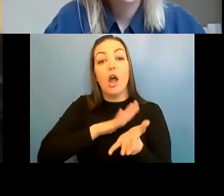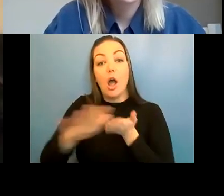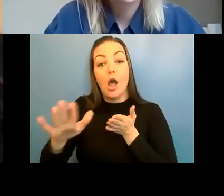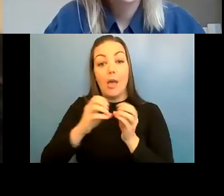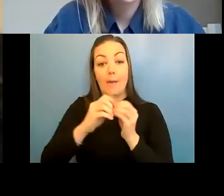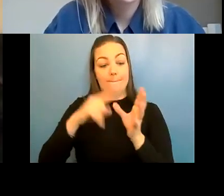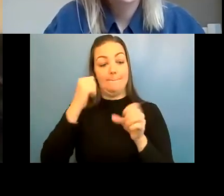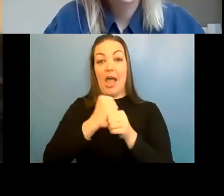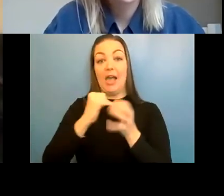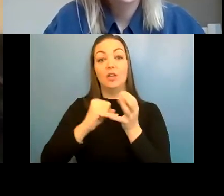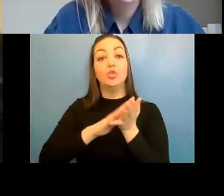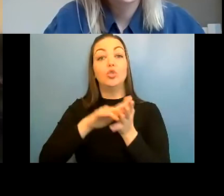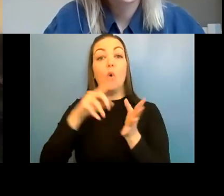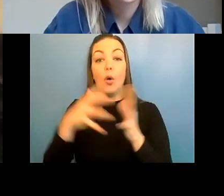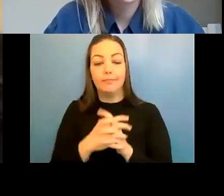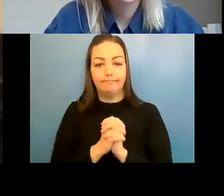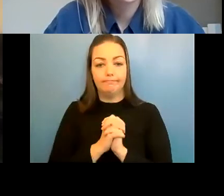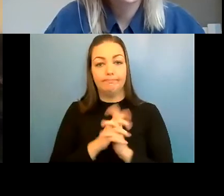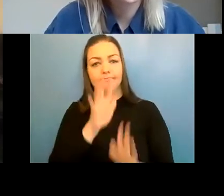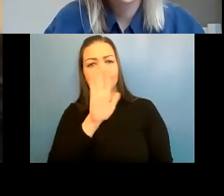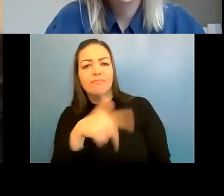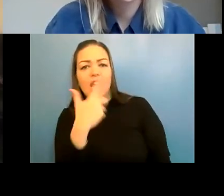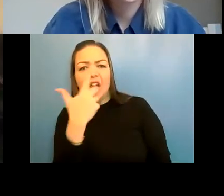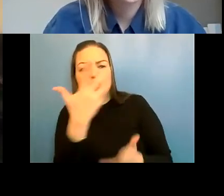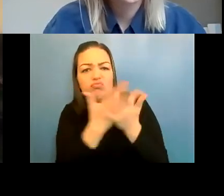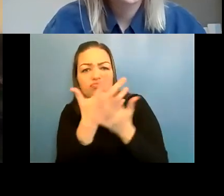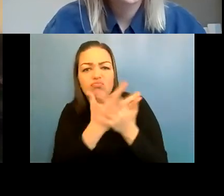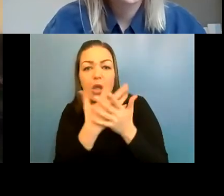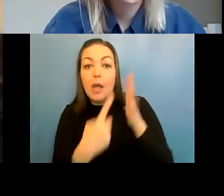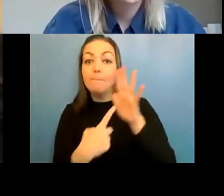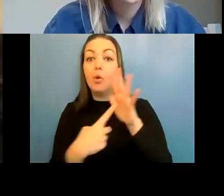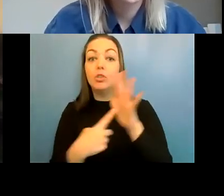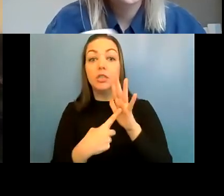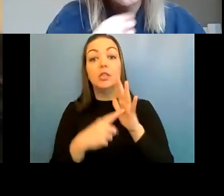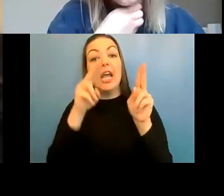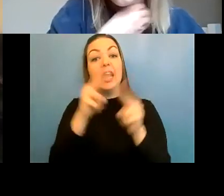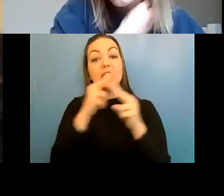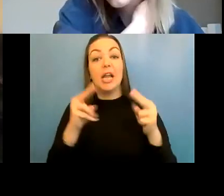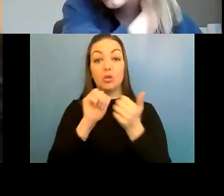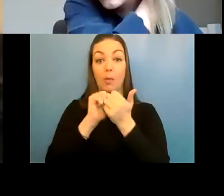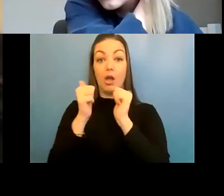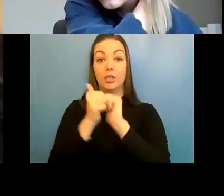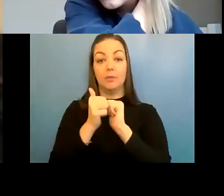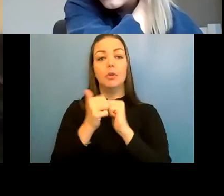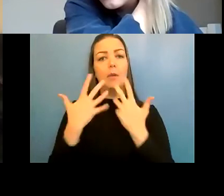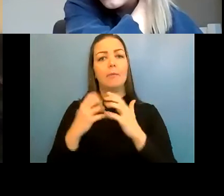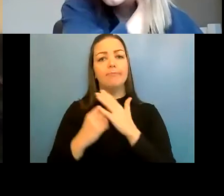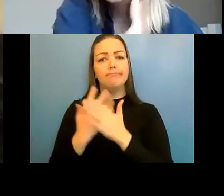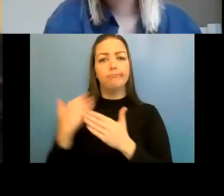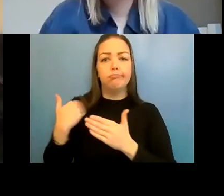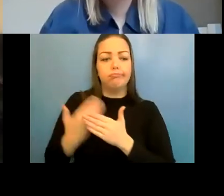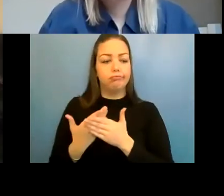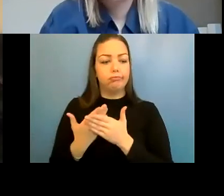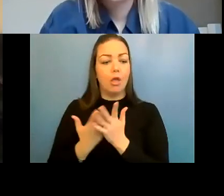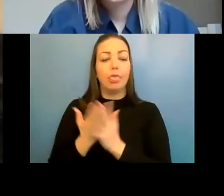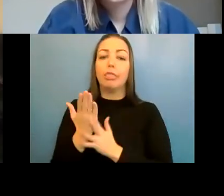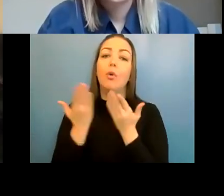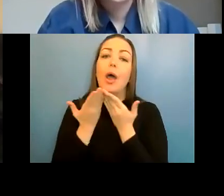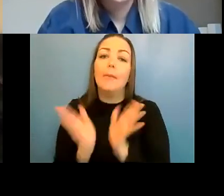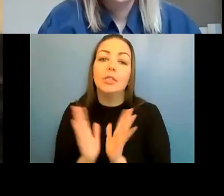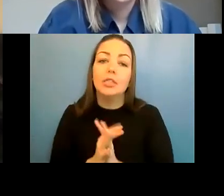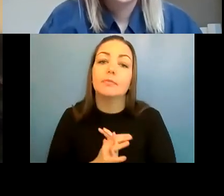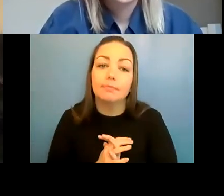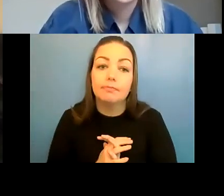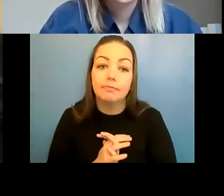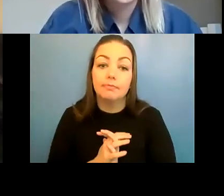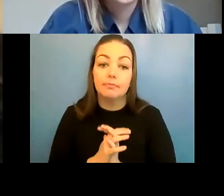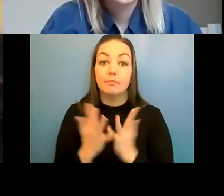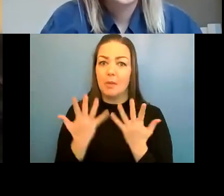really great. ISABELLA: Definitely. We have another question from Sarah Bagshaw who is just asking: would you be able to talk about some of the key international partnerships that